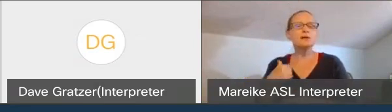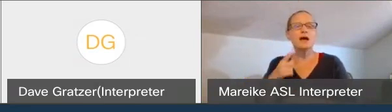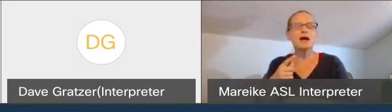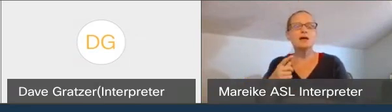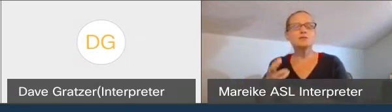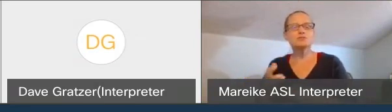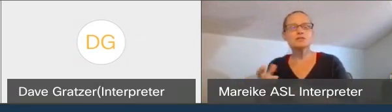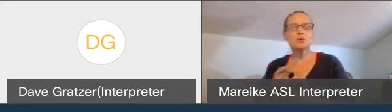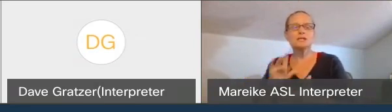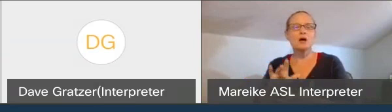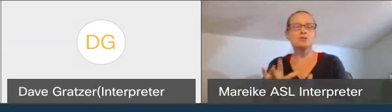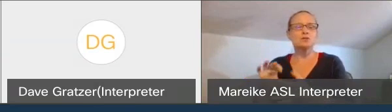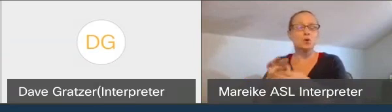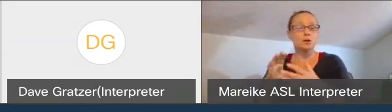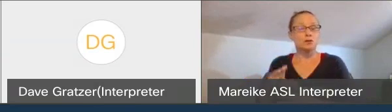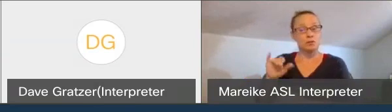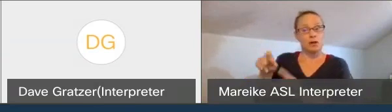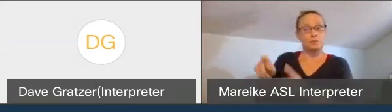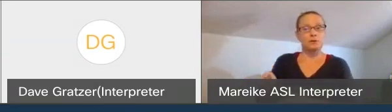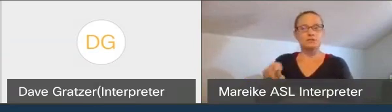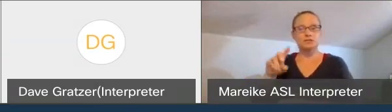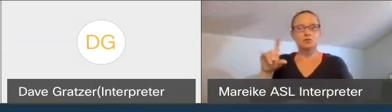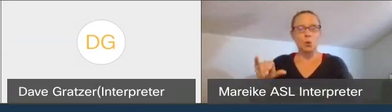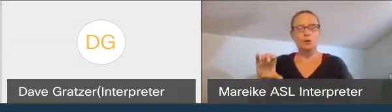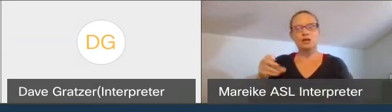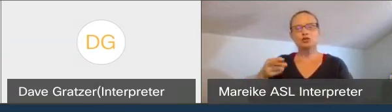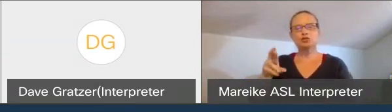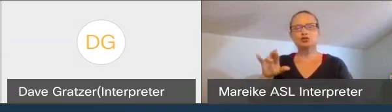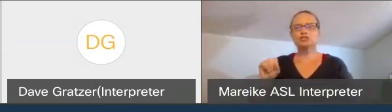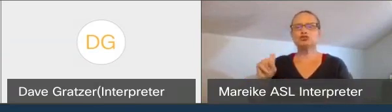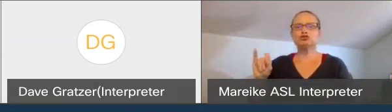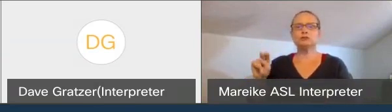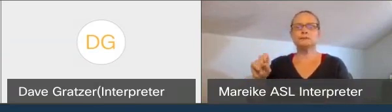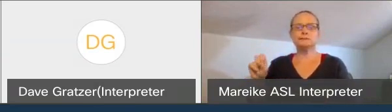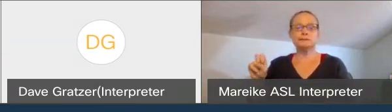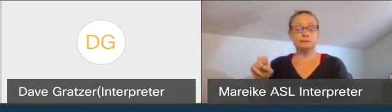and our Resource Outreach Coordinator is Kody Christensen-Linton, and he is the one employee